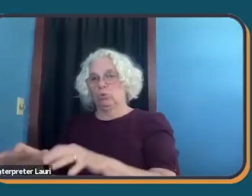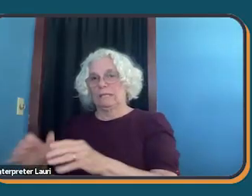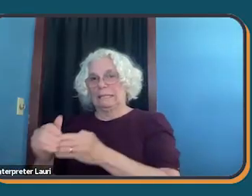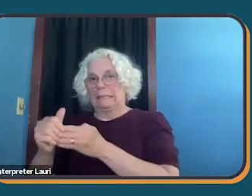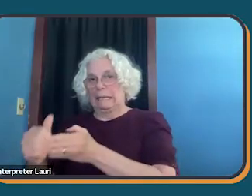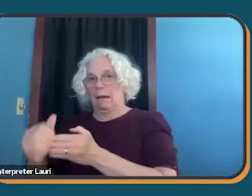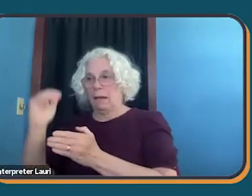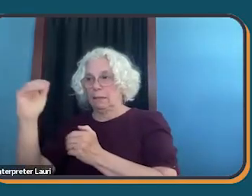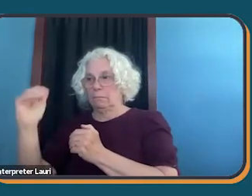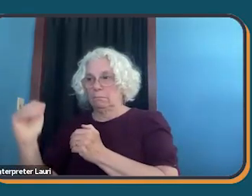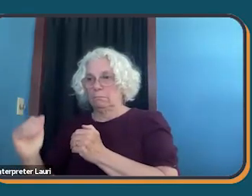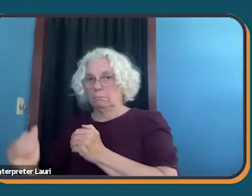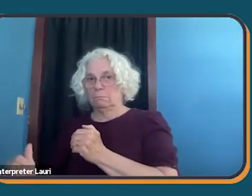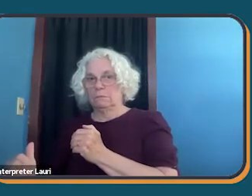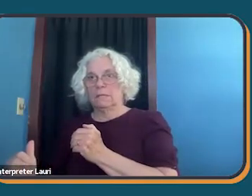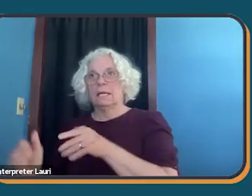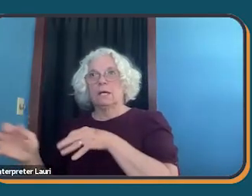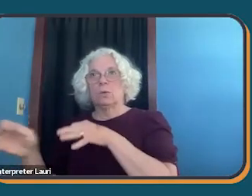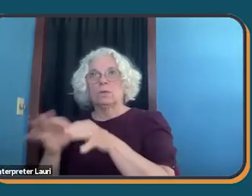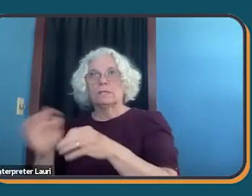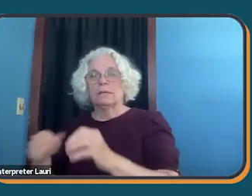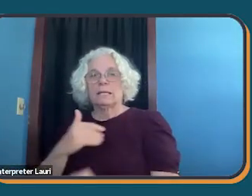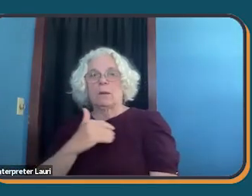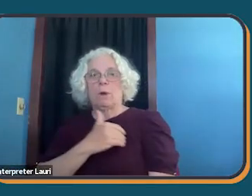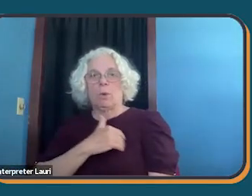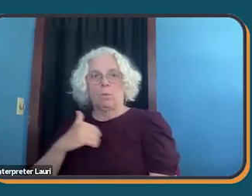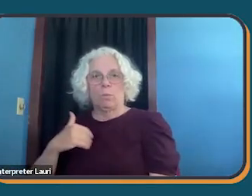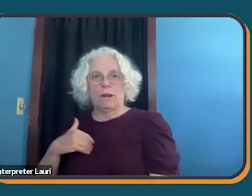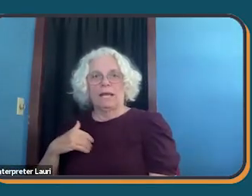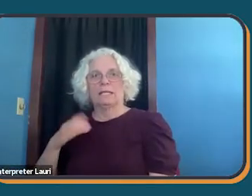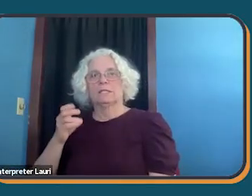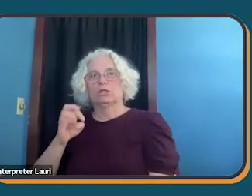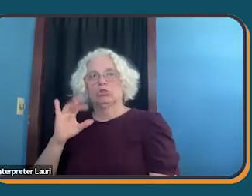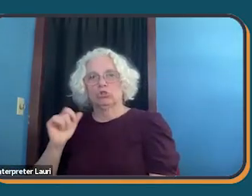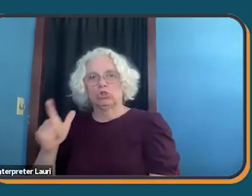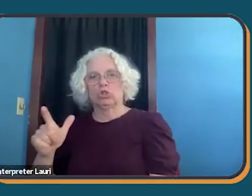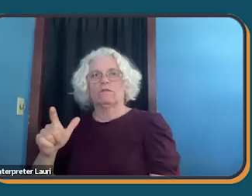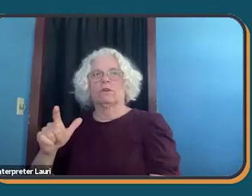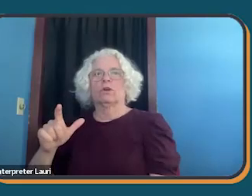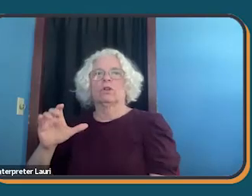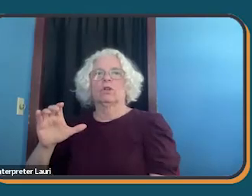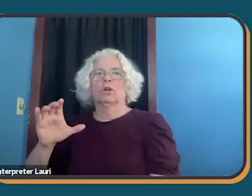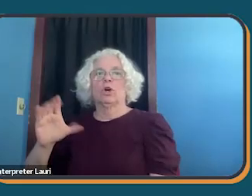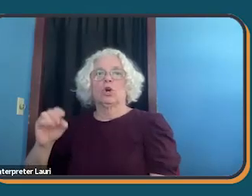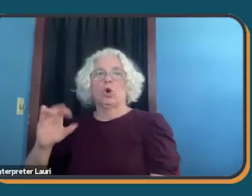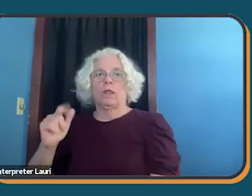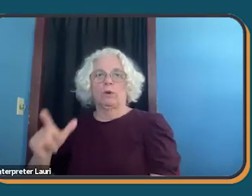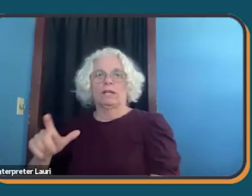individual screening guides provide explanations of breast cancer, cervical cancer, colorectal cancer,